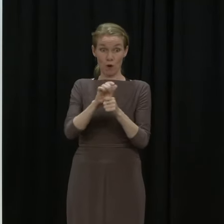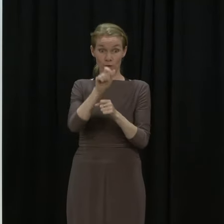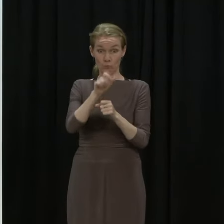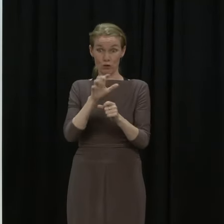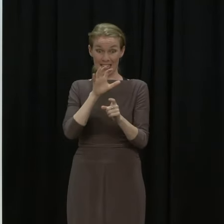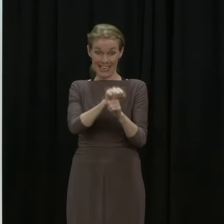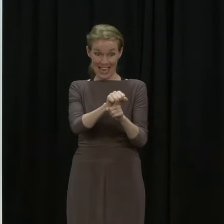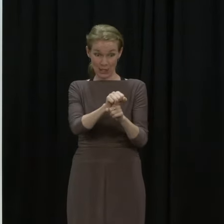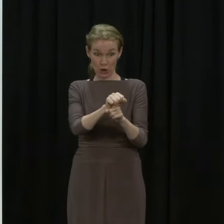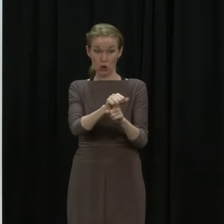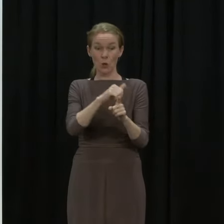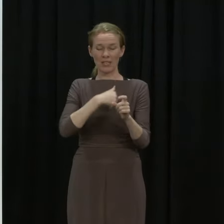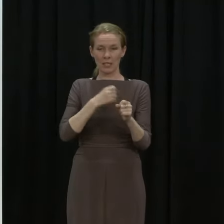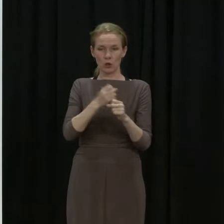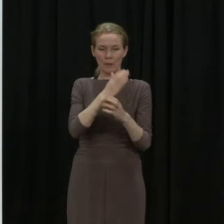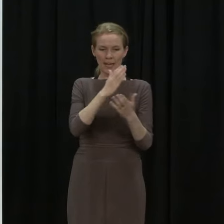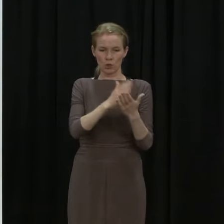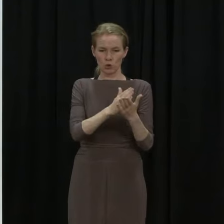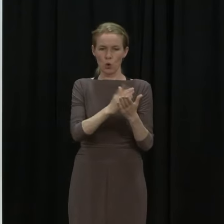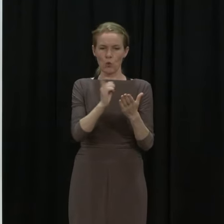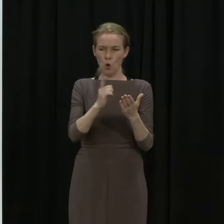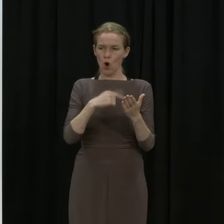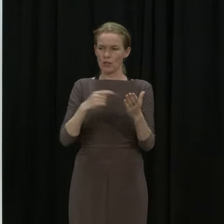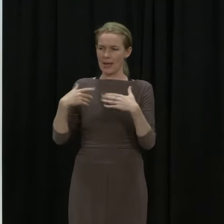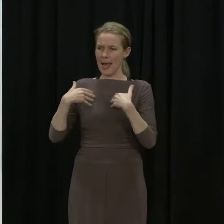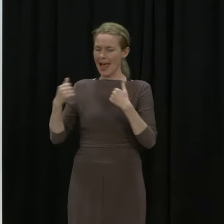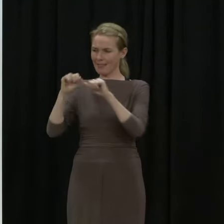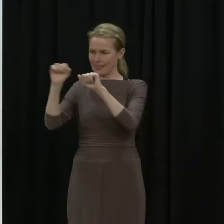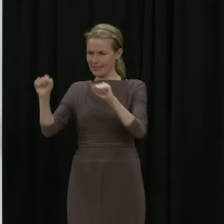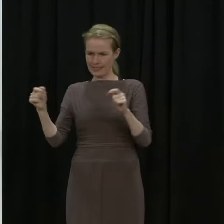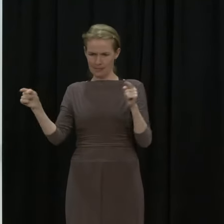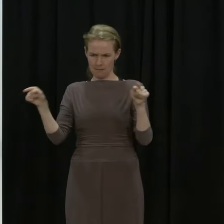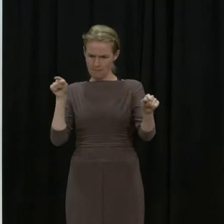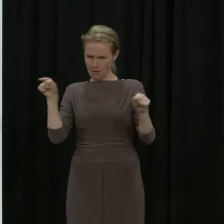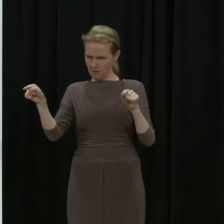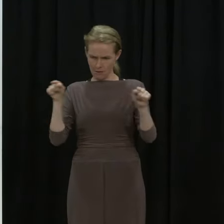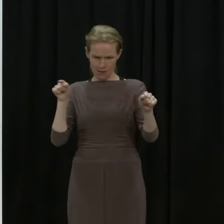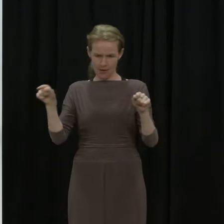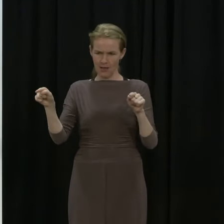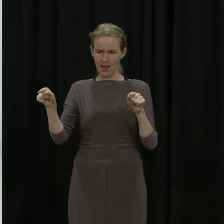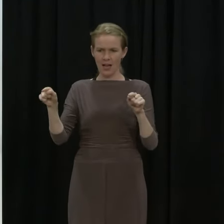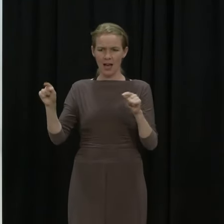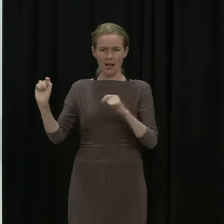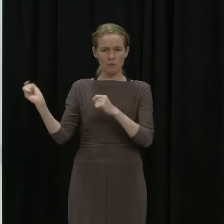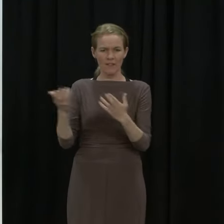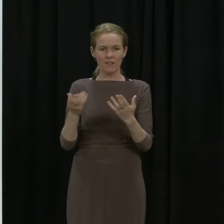technical advice as part of making the decision. That is not the only issue involved and how we do this. We want to make sure any